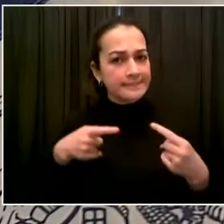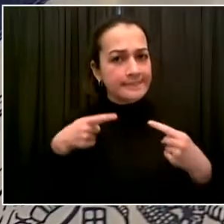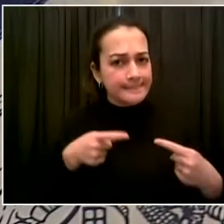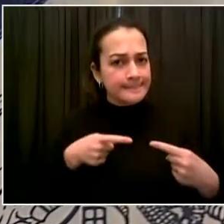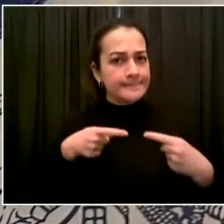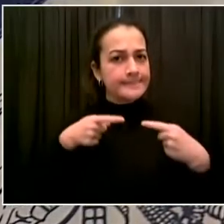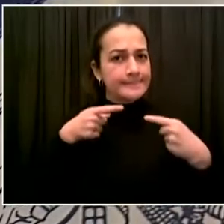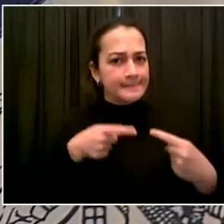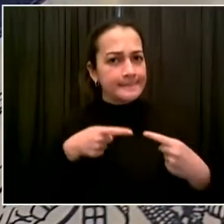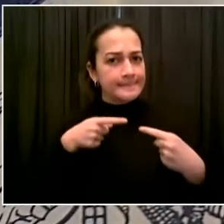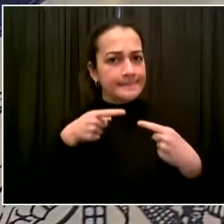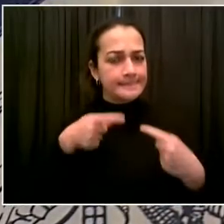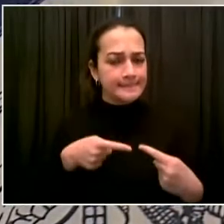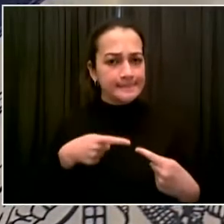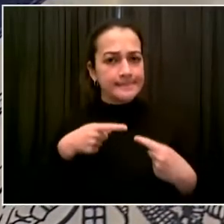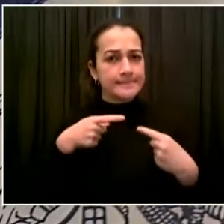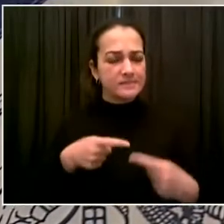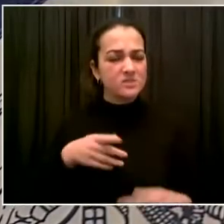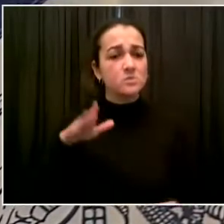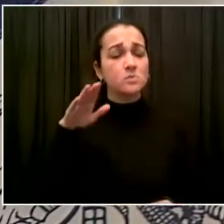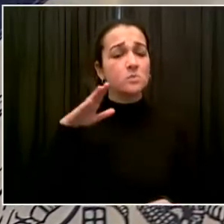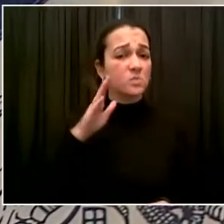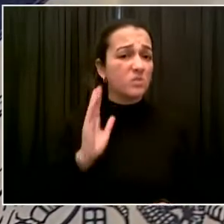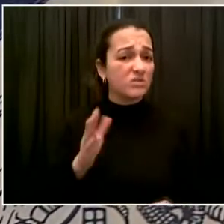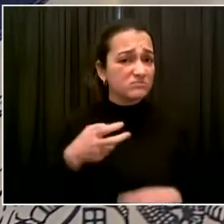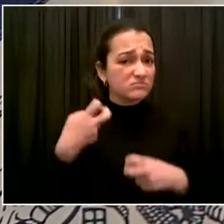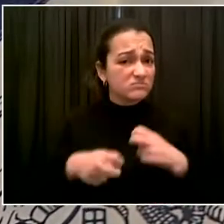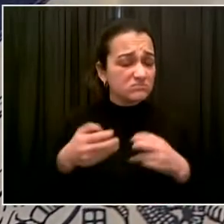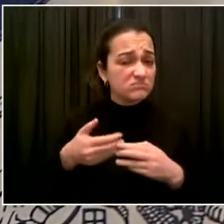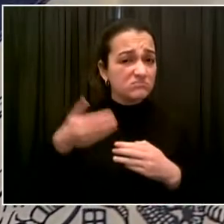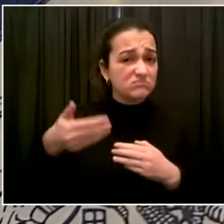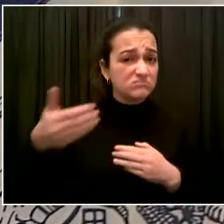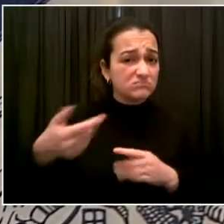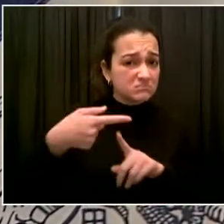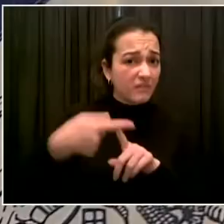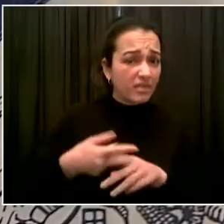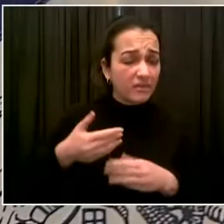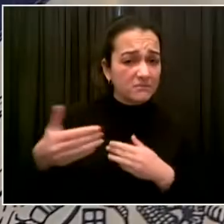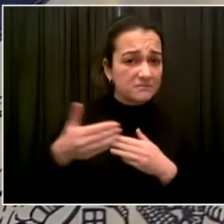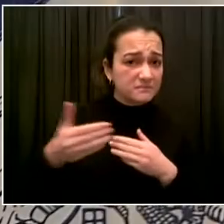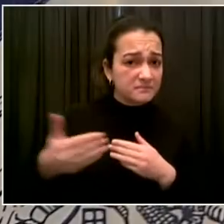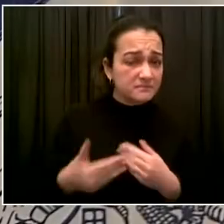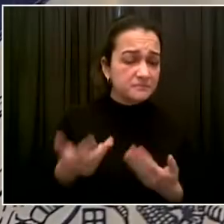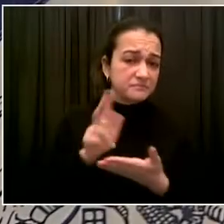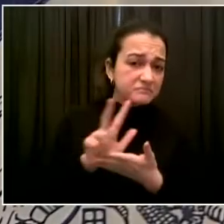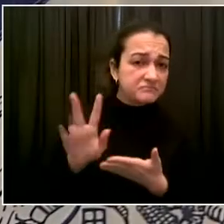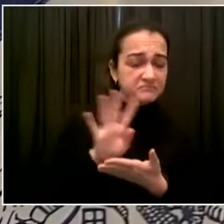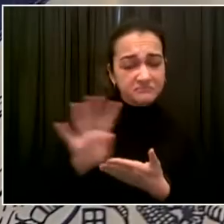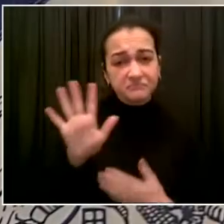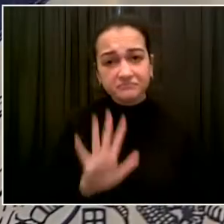MIPOTRANT. OMICRON IS A REALC HAENLLGE AND IT'S GOING TO BE A VERY